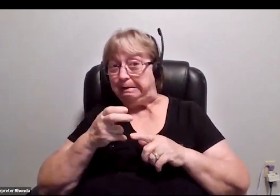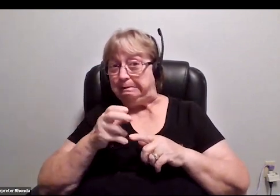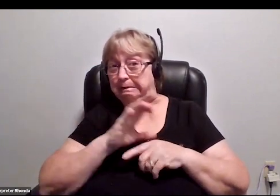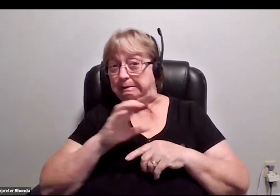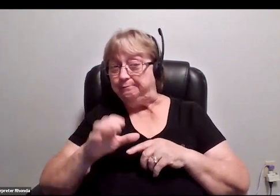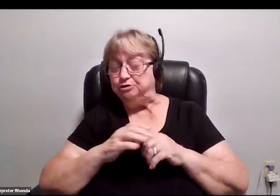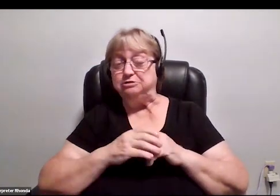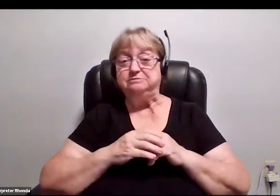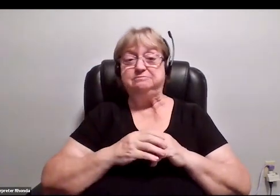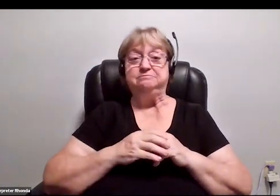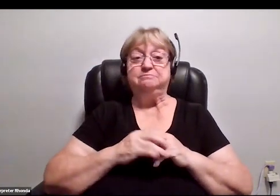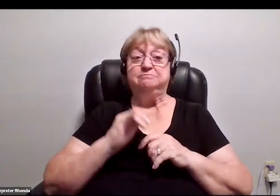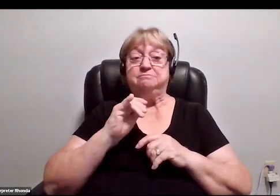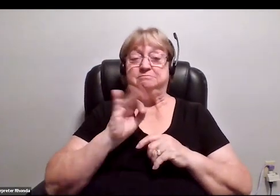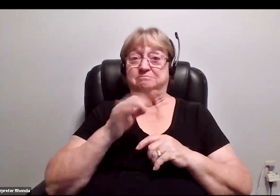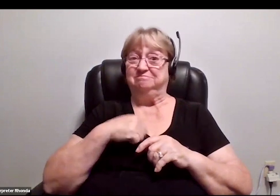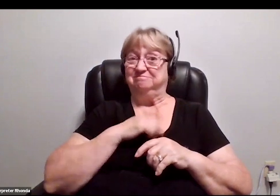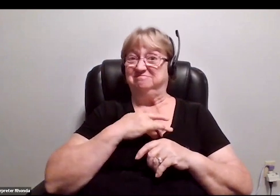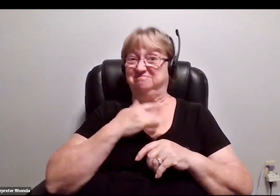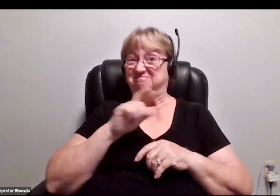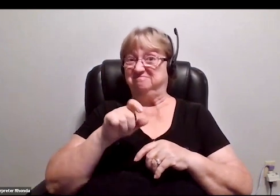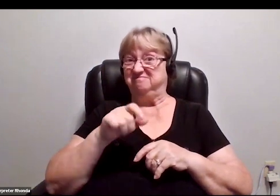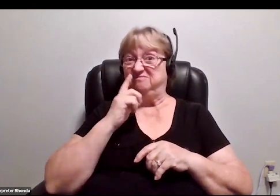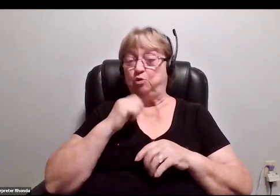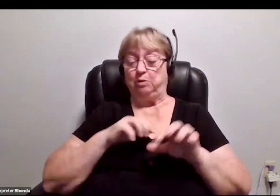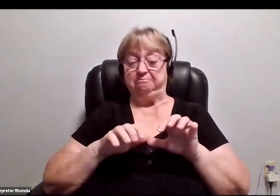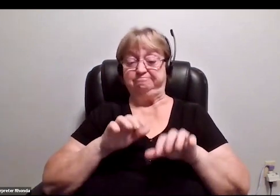Where we felt it was necessary, we typed captions manually,